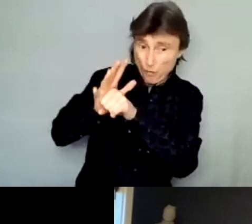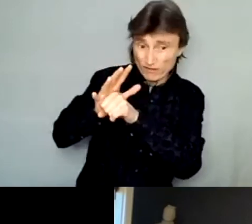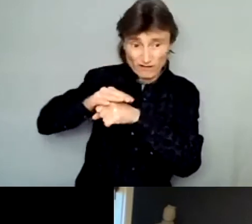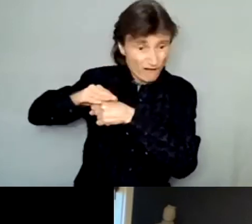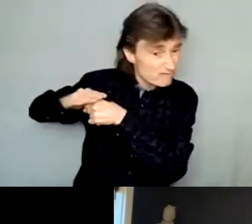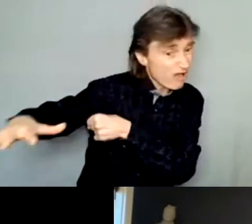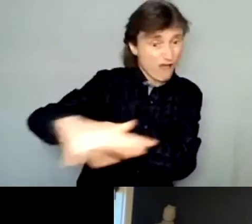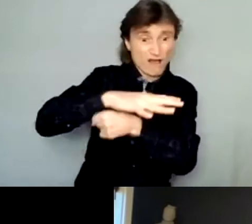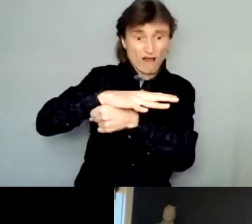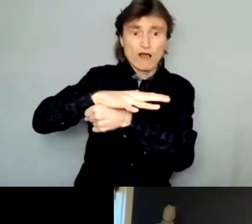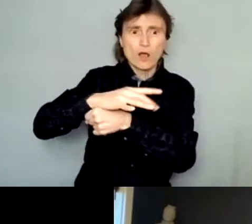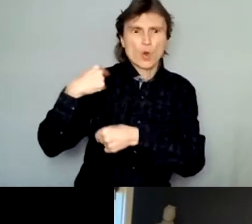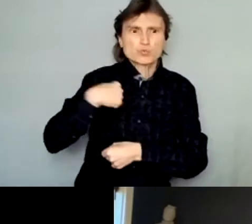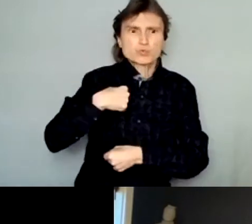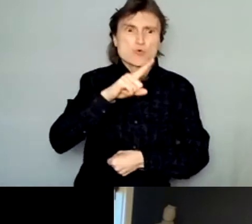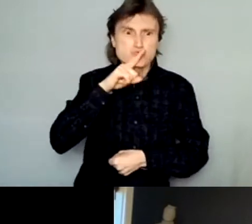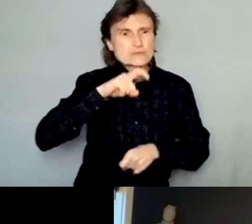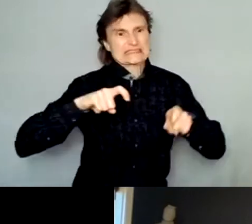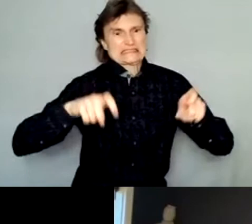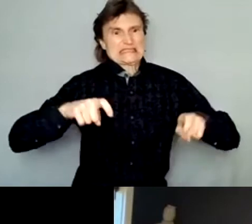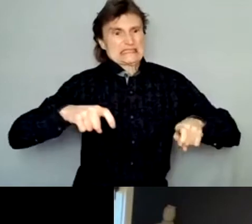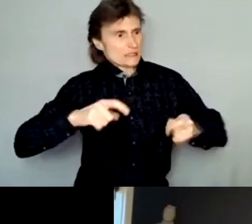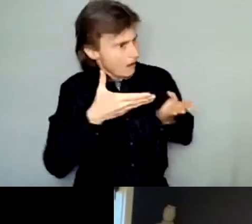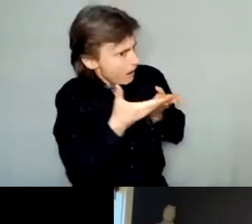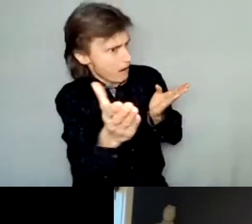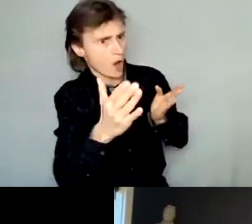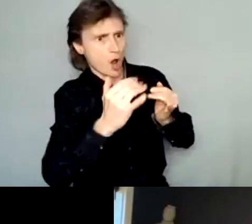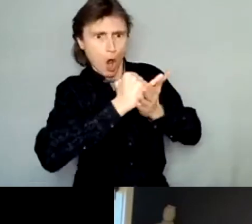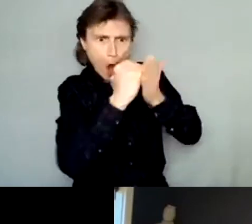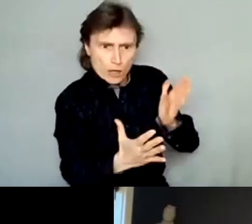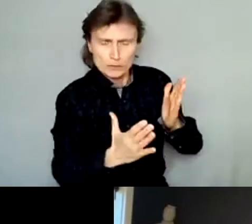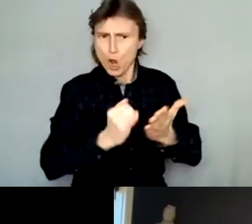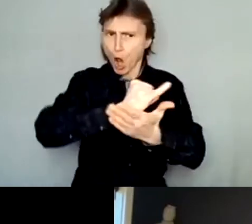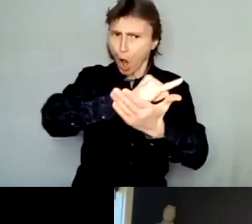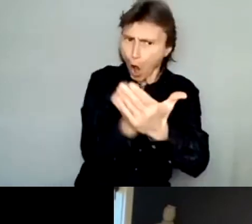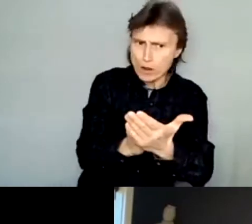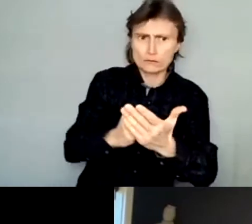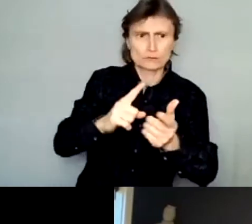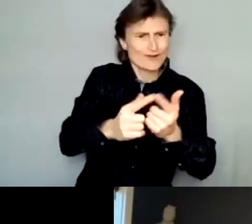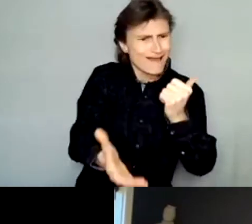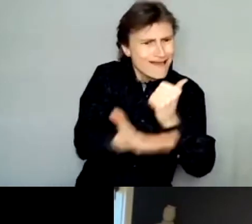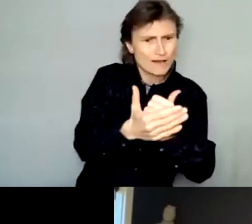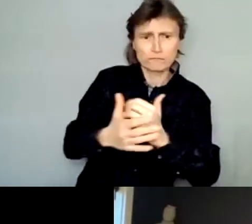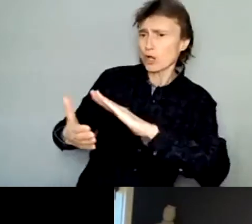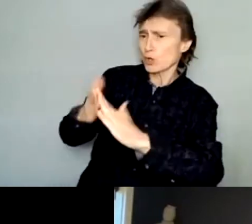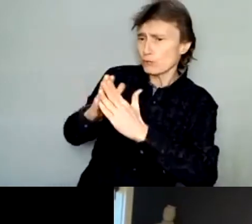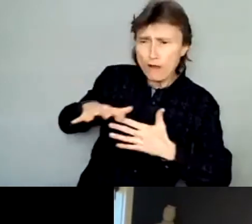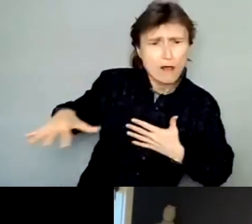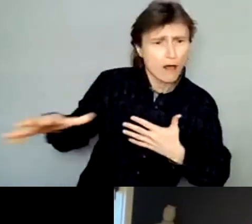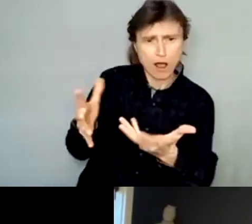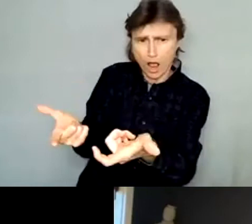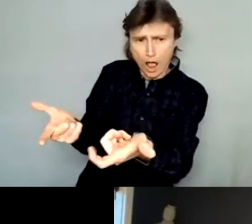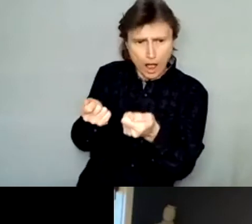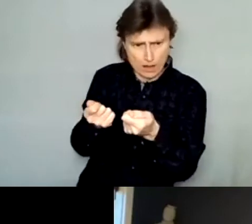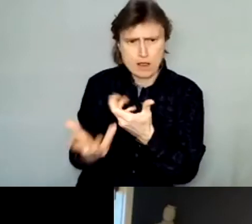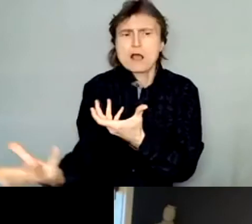reimagine and revitalize and re-engage our citizens and our community, it's now.